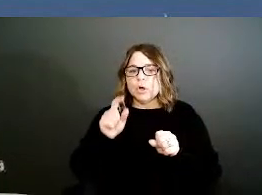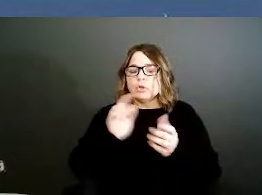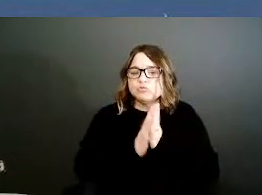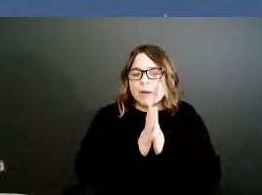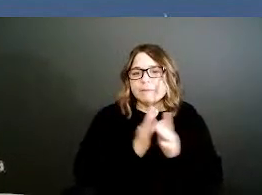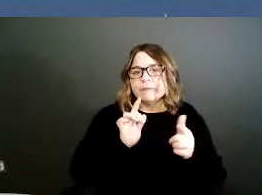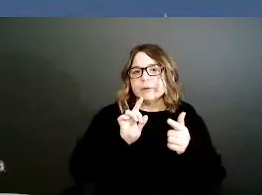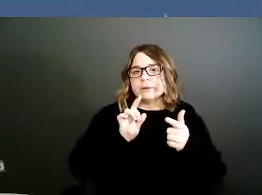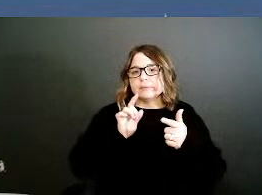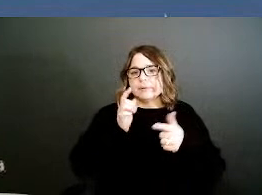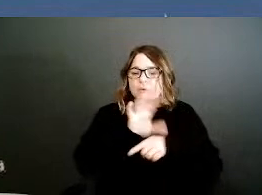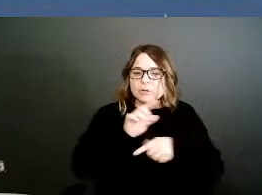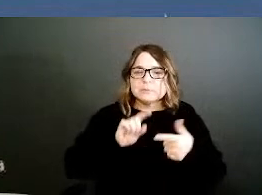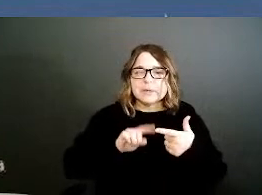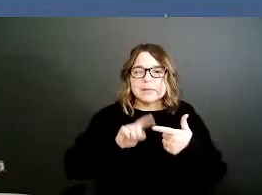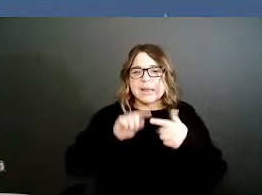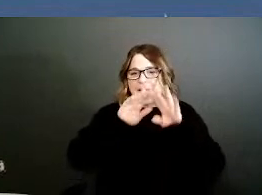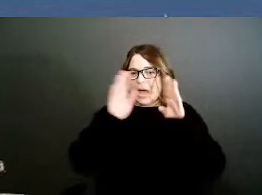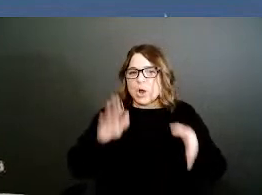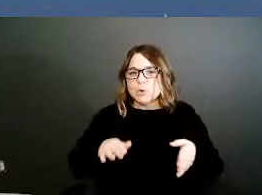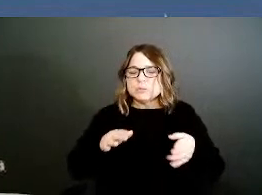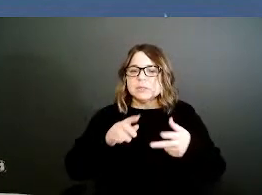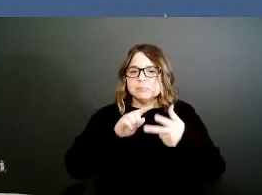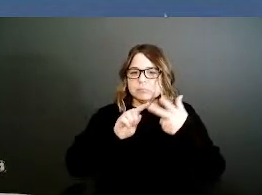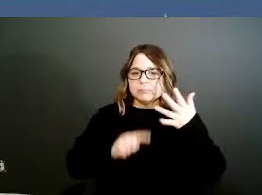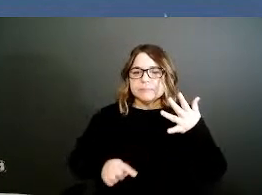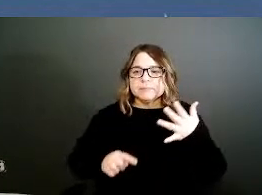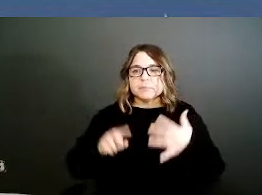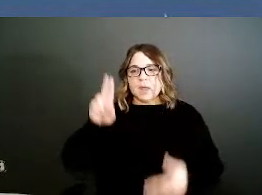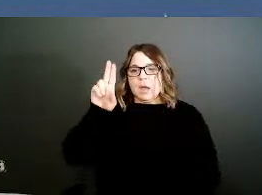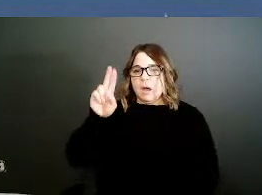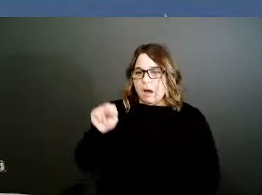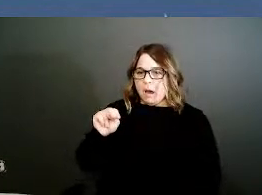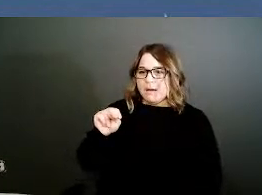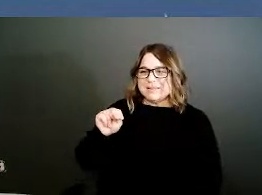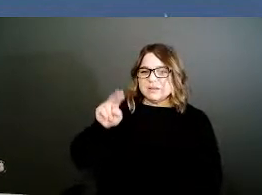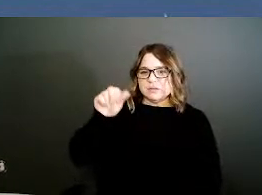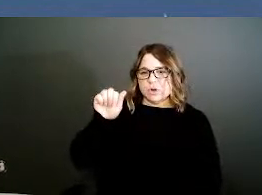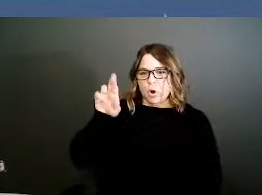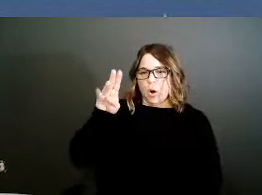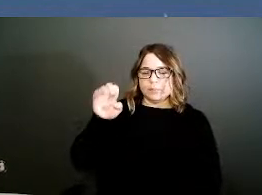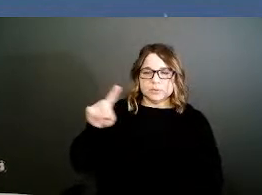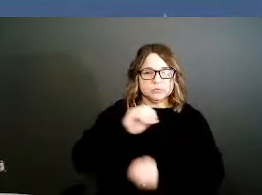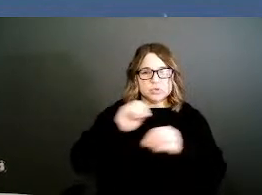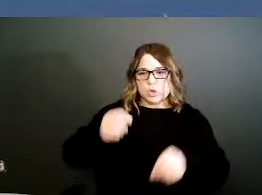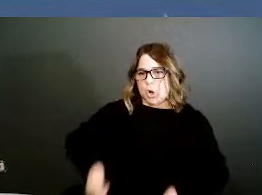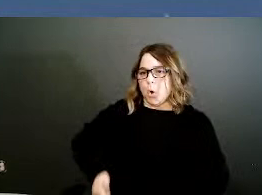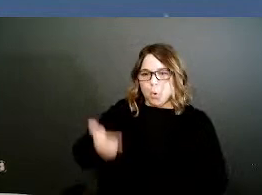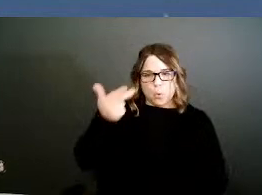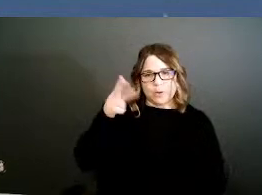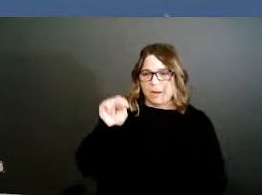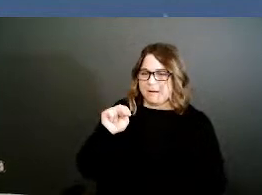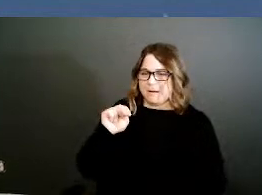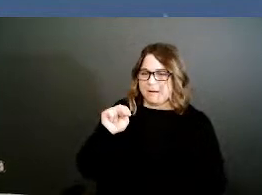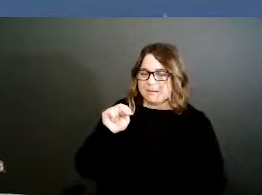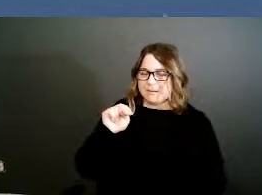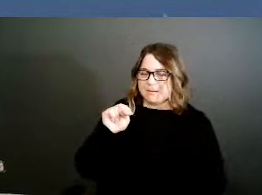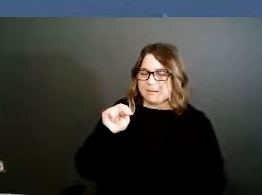UNIT, HOUSING NEEDS HANDLED BY UNARMED STAFF SO OFFICERS CAN FOCUS WHERE THEY'RE NEEDED MOST. I'D LIKE TO SEE -- IN ADDITION, I'D LIKE TO SEE